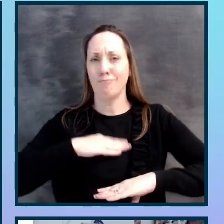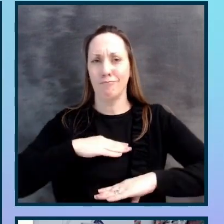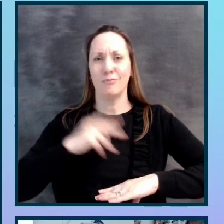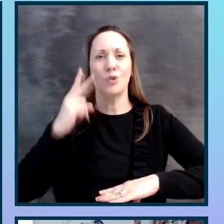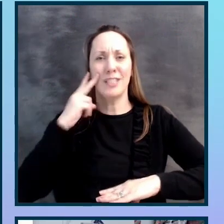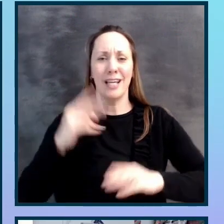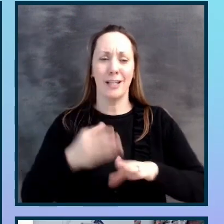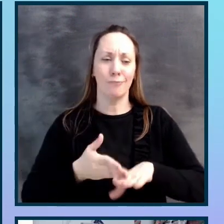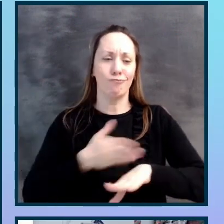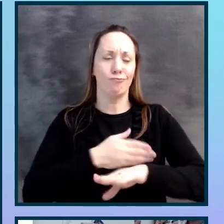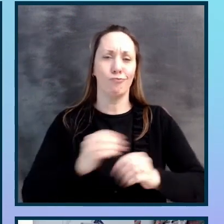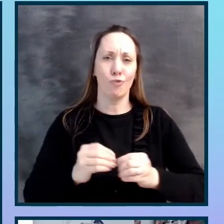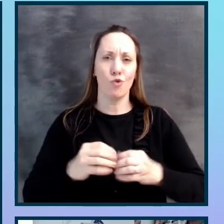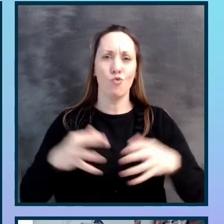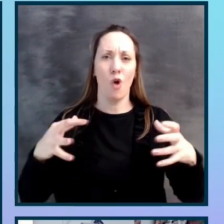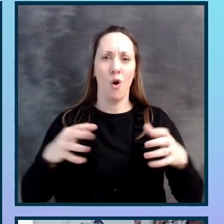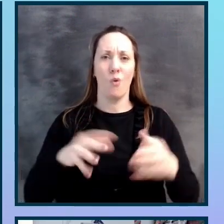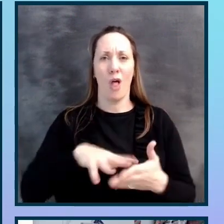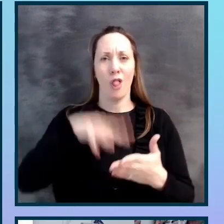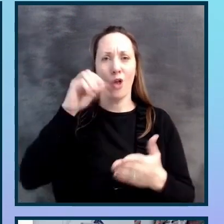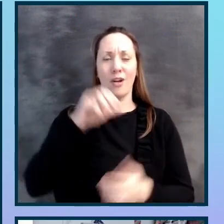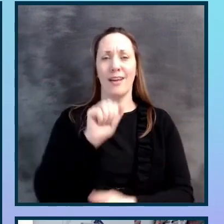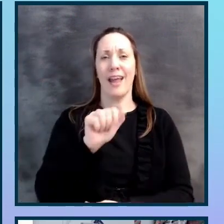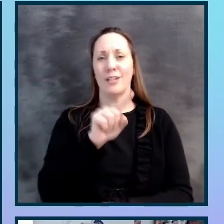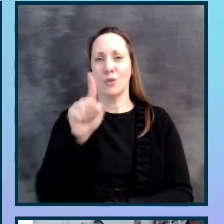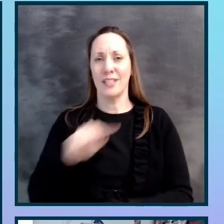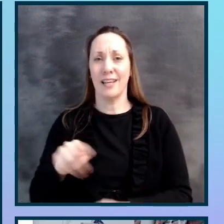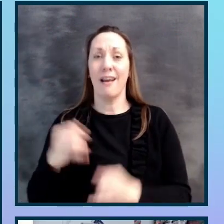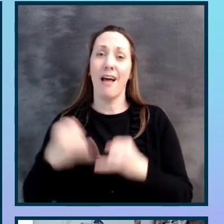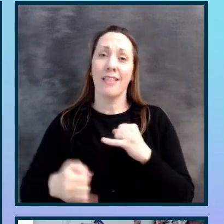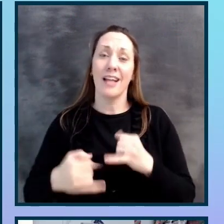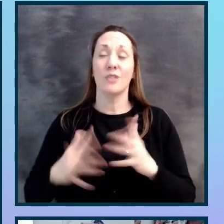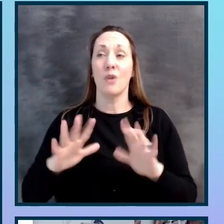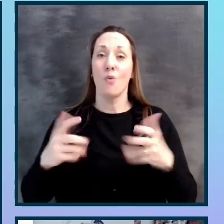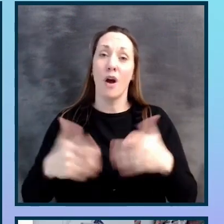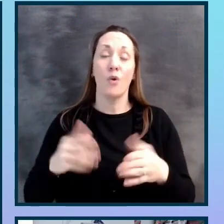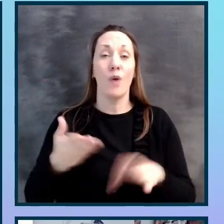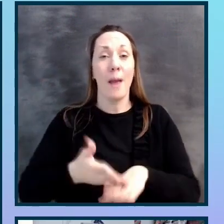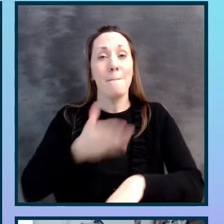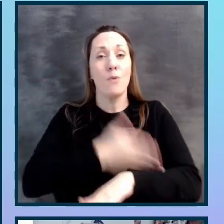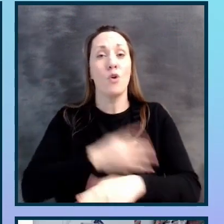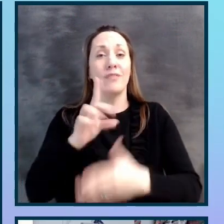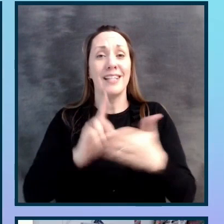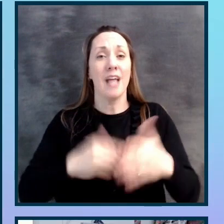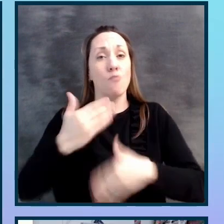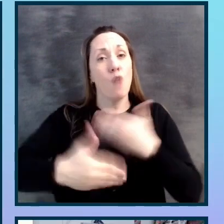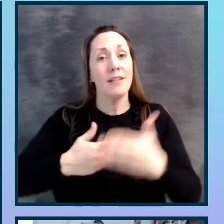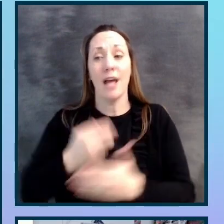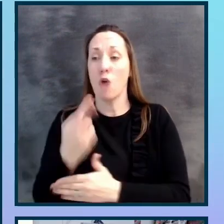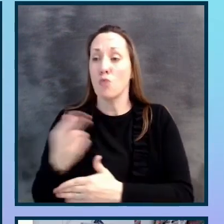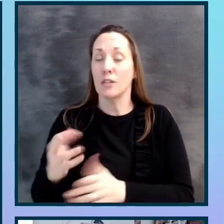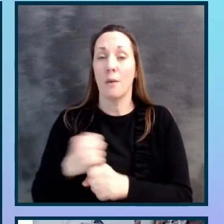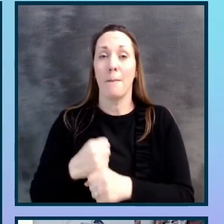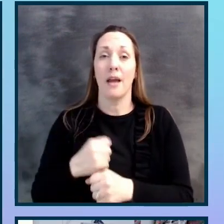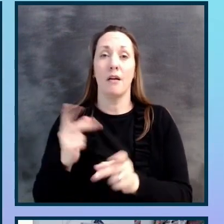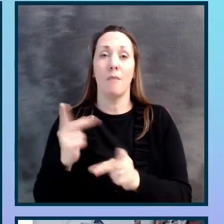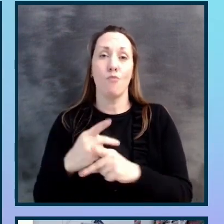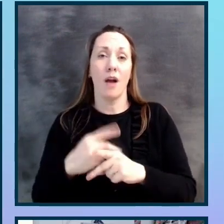And lastly, we've worked to improve our design processes and resources to make our products more accessible.